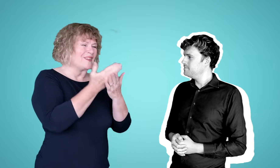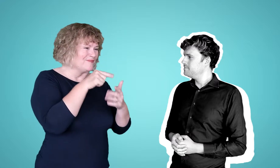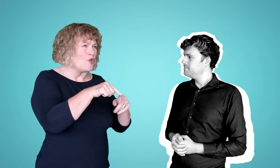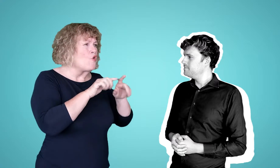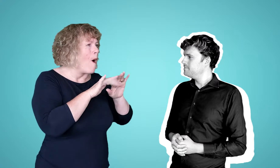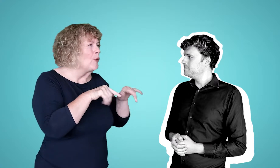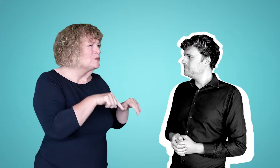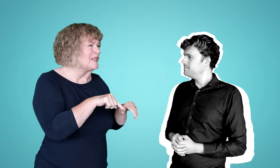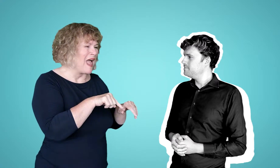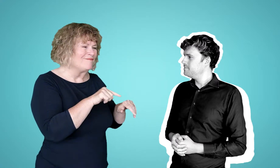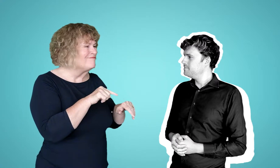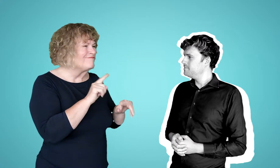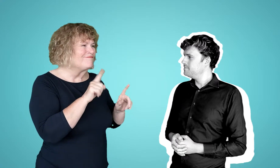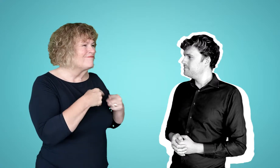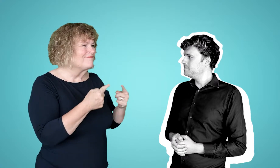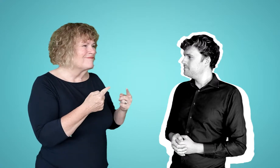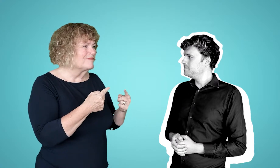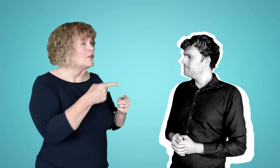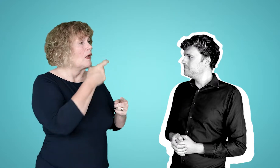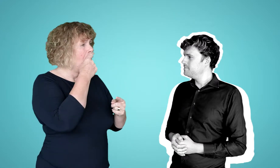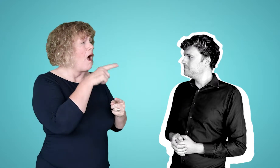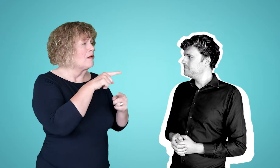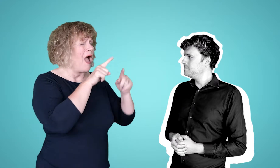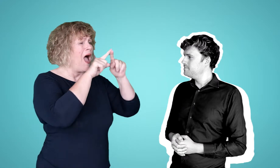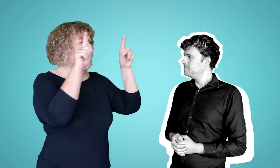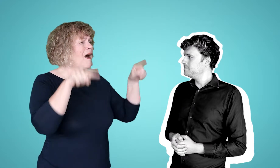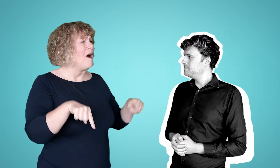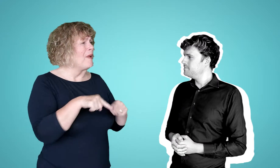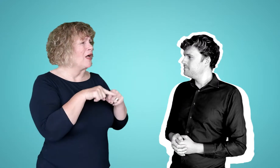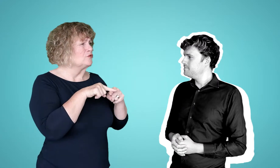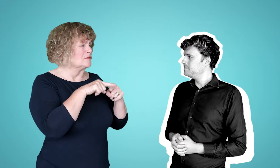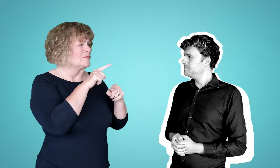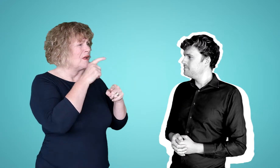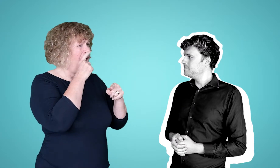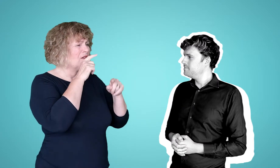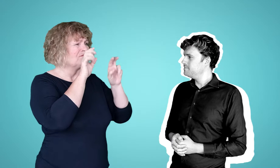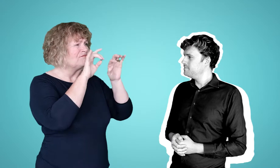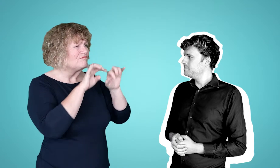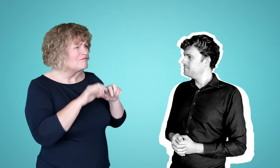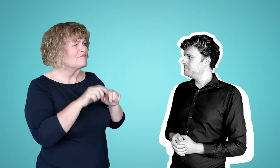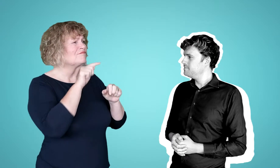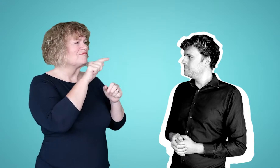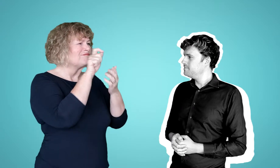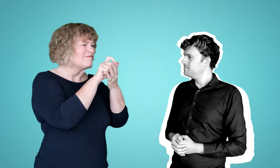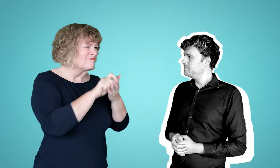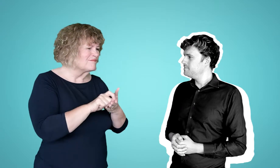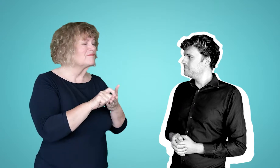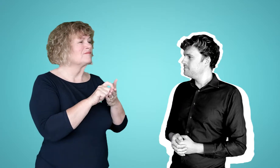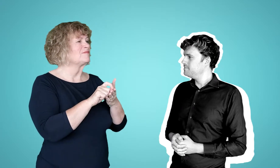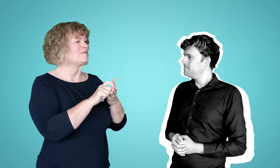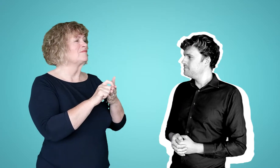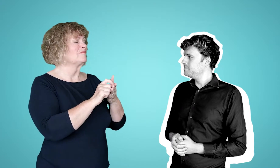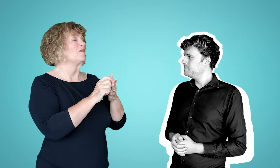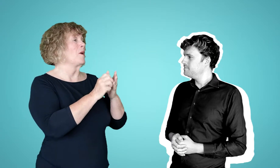you can fill in an application form and send it by post.